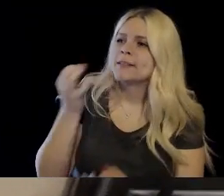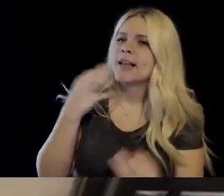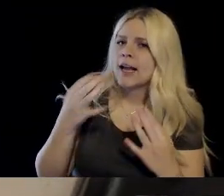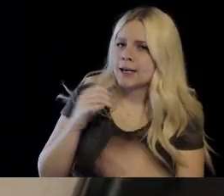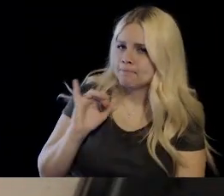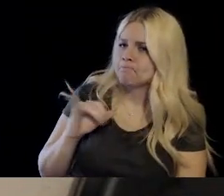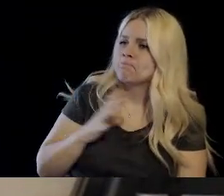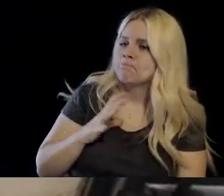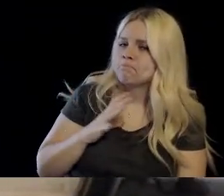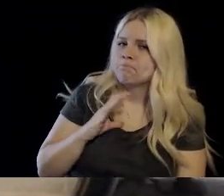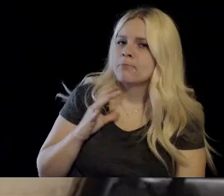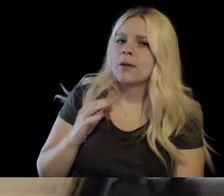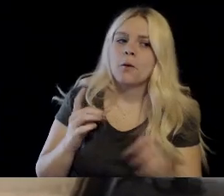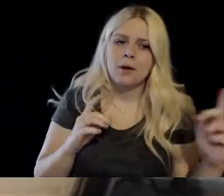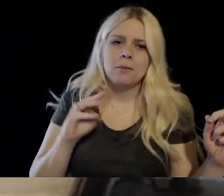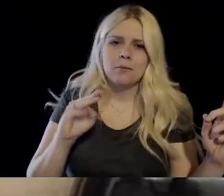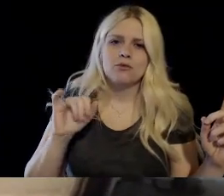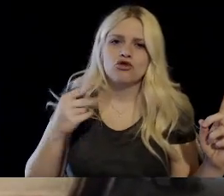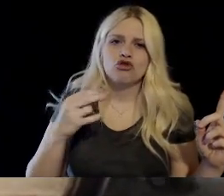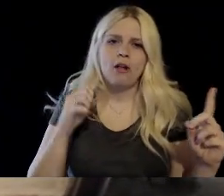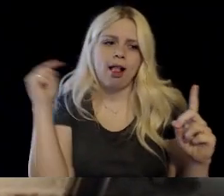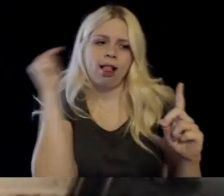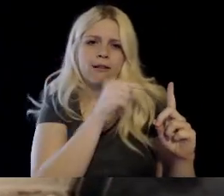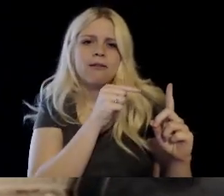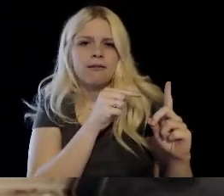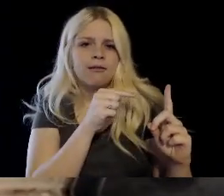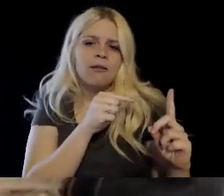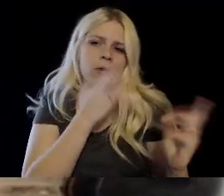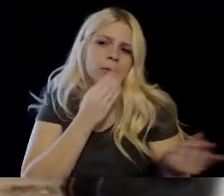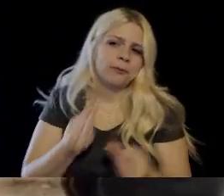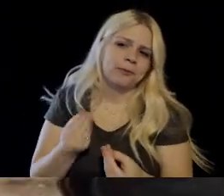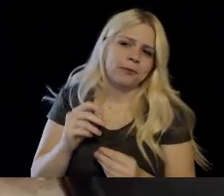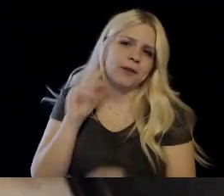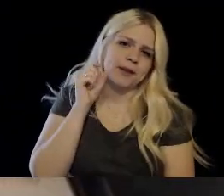Erica: Okay, so is it worth it for the snacks? You guys, what would you walk through? Right?